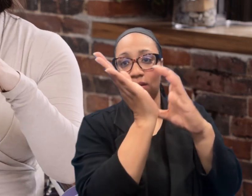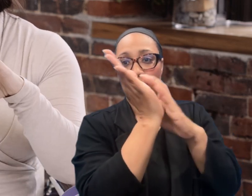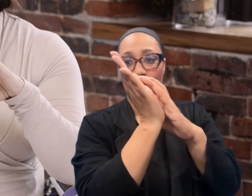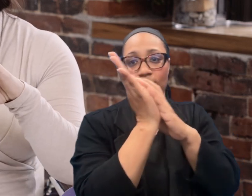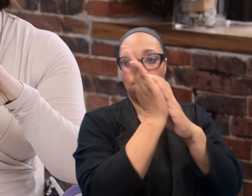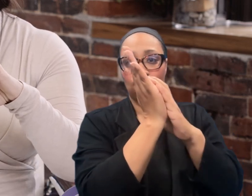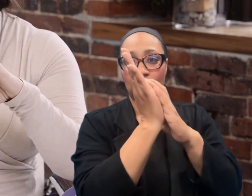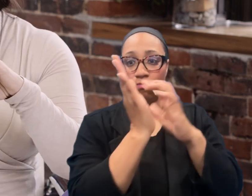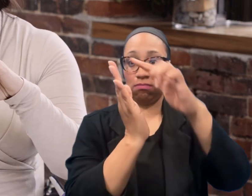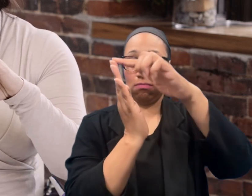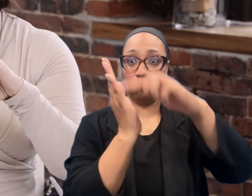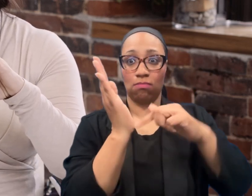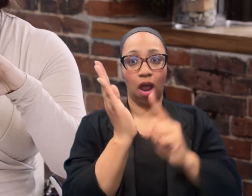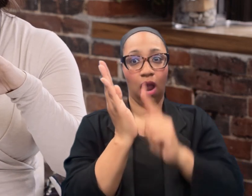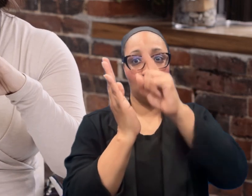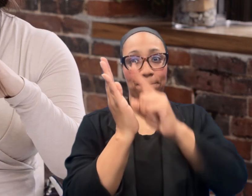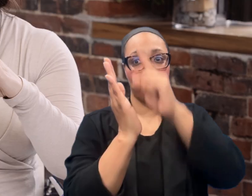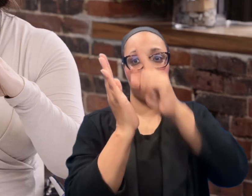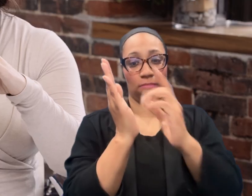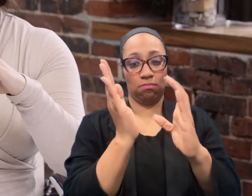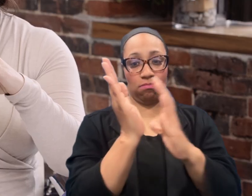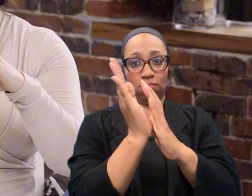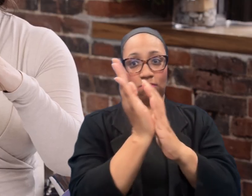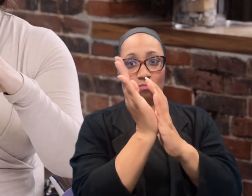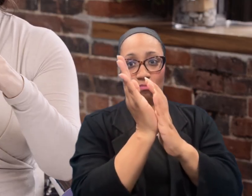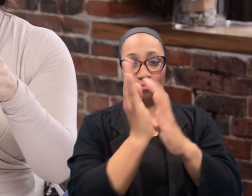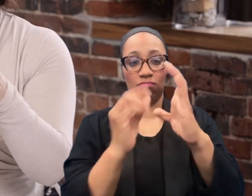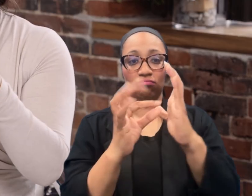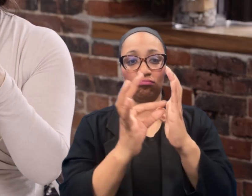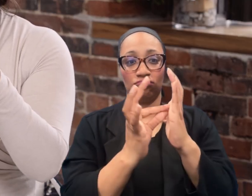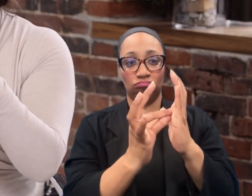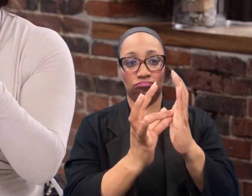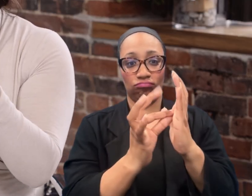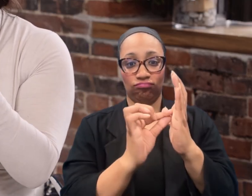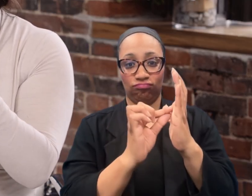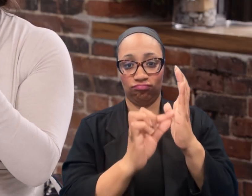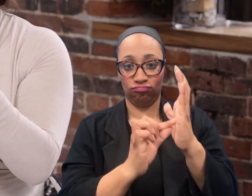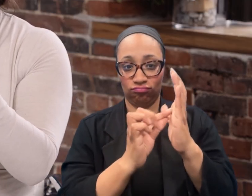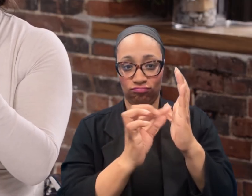that diaphragm up and in to the top of that collection cup.